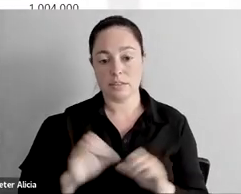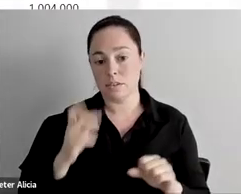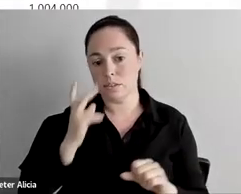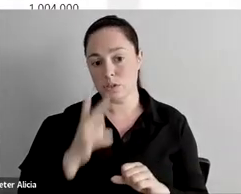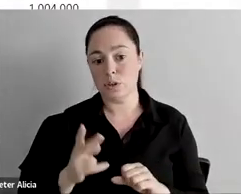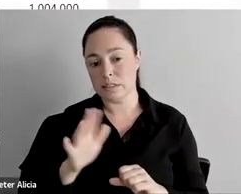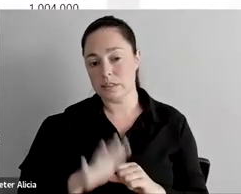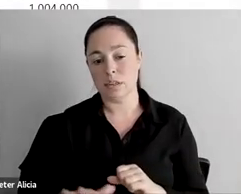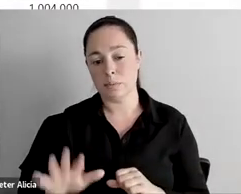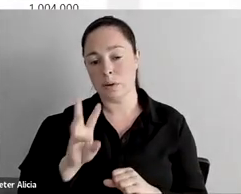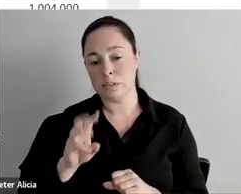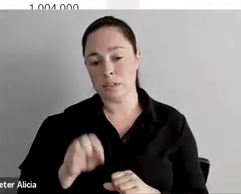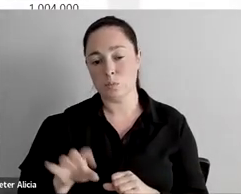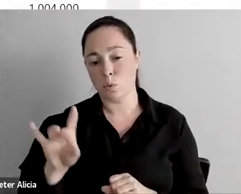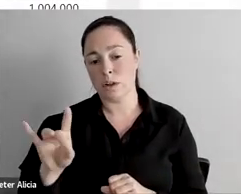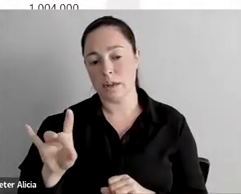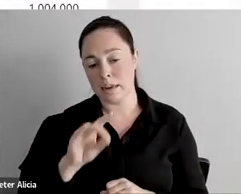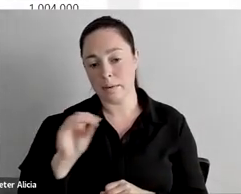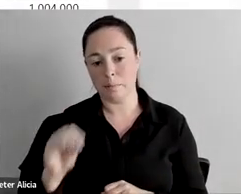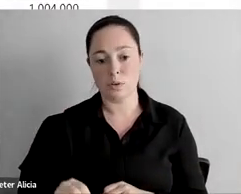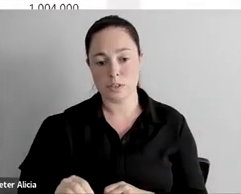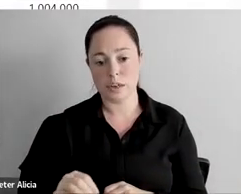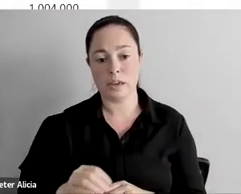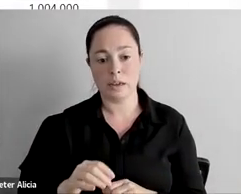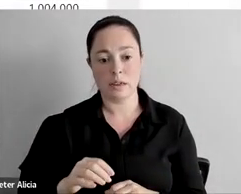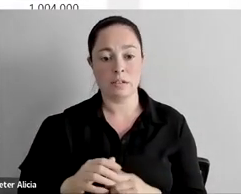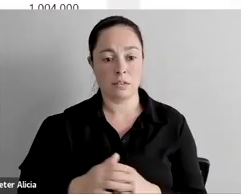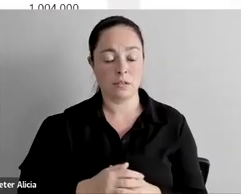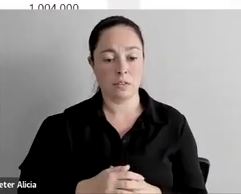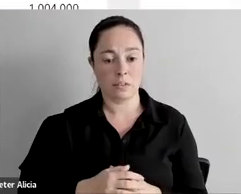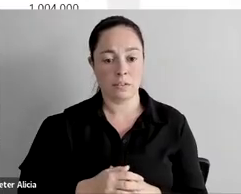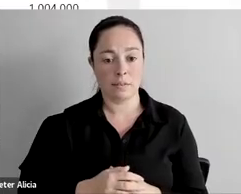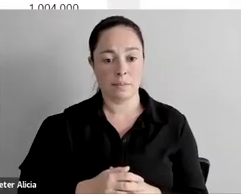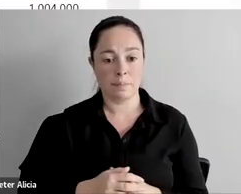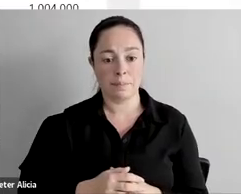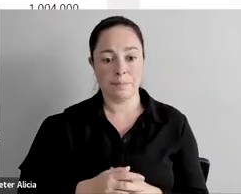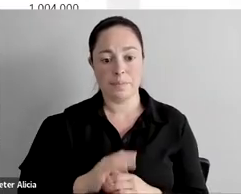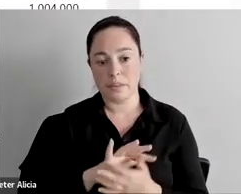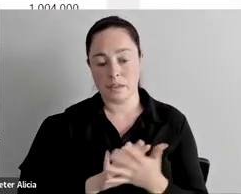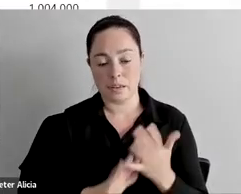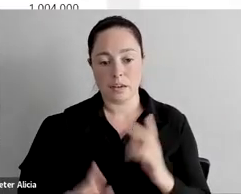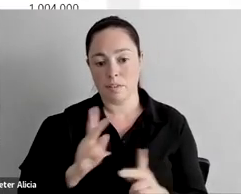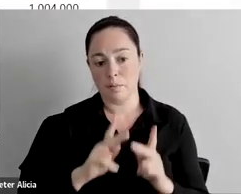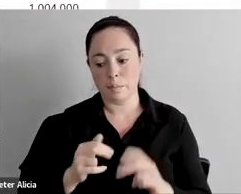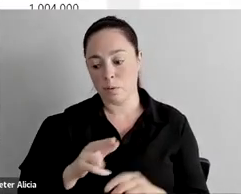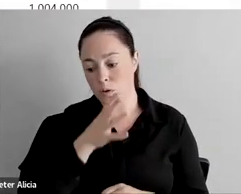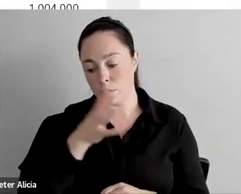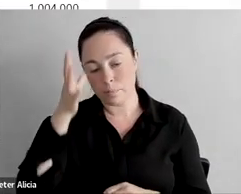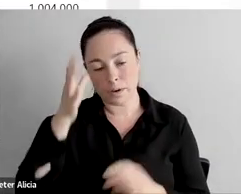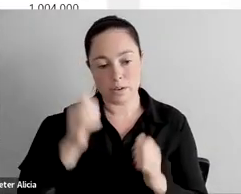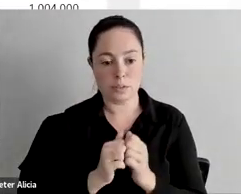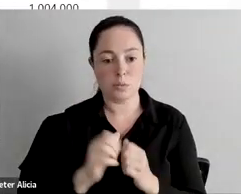6.8, 7% of people, of parents with disabilities in